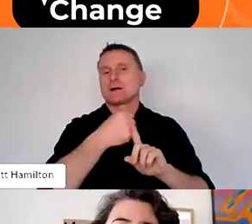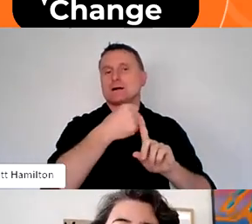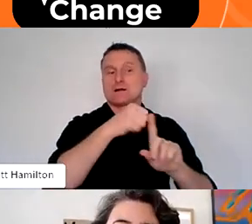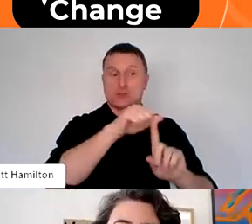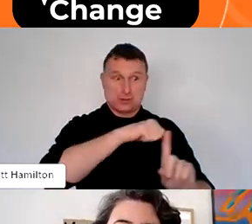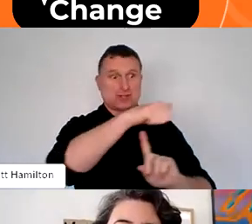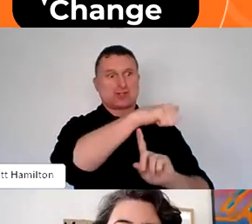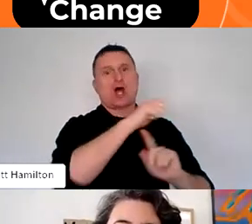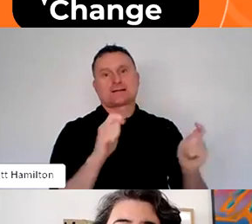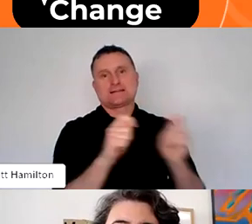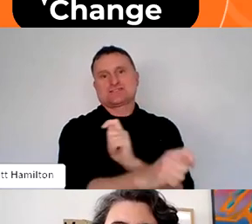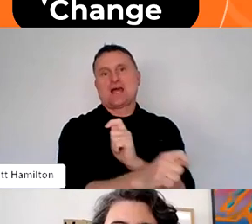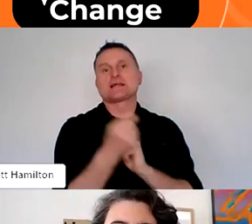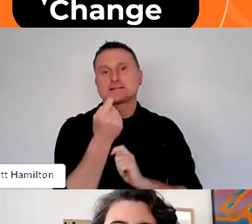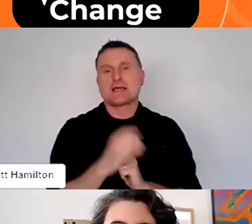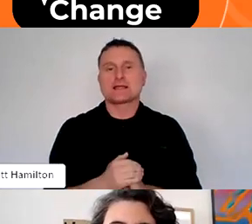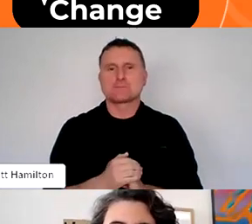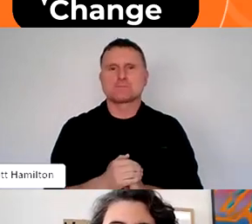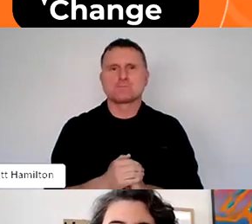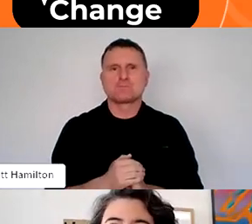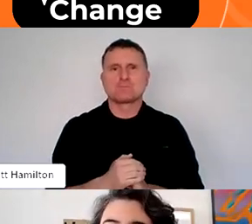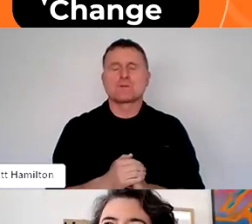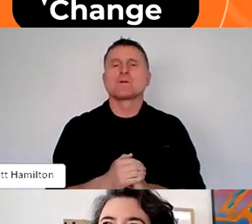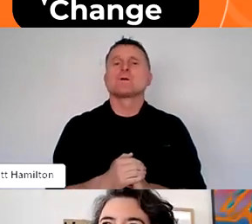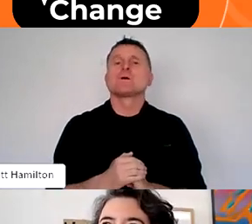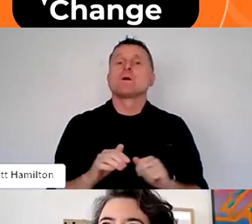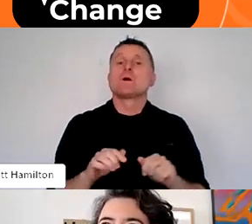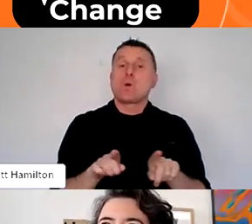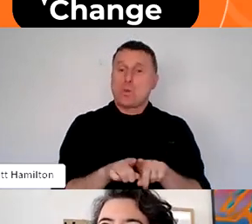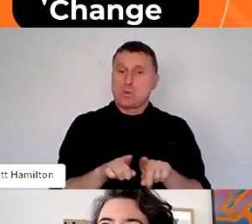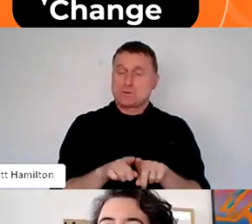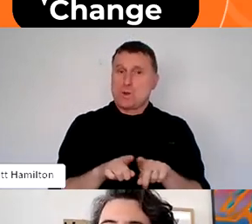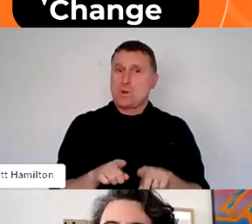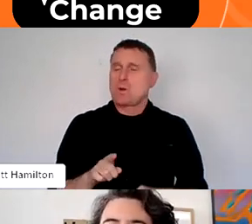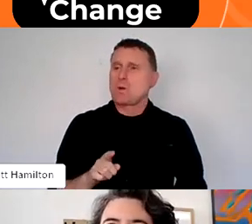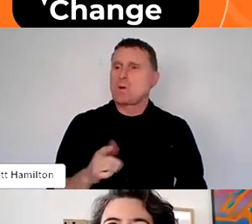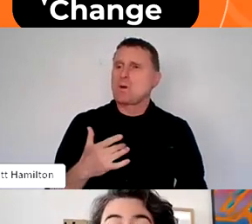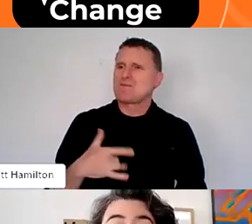my perspective that will help here is that we really start to get